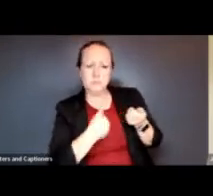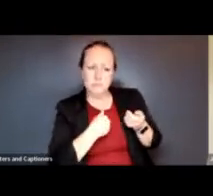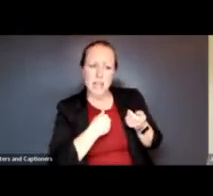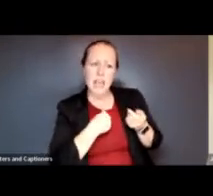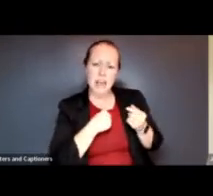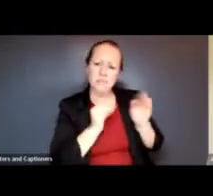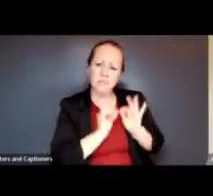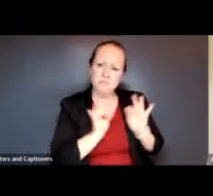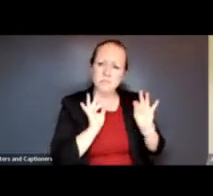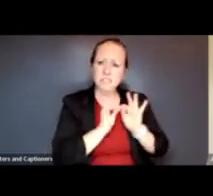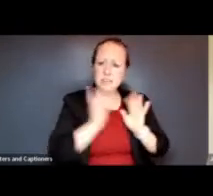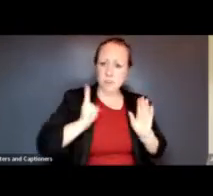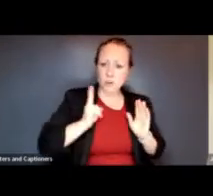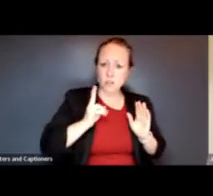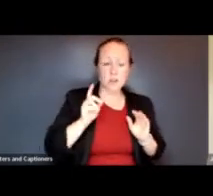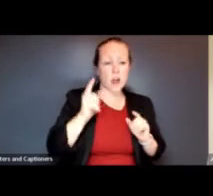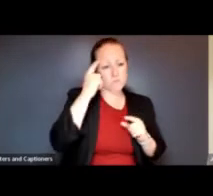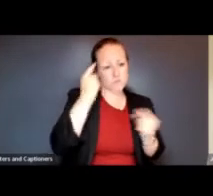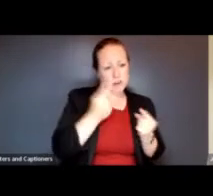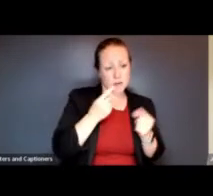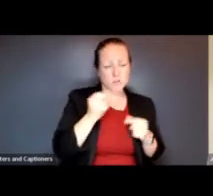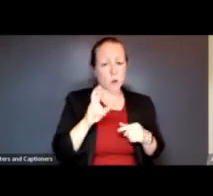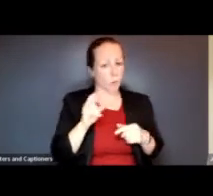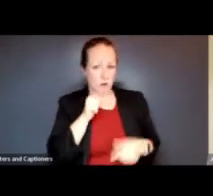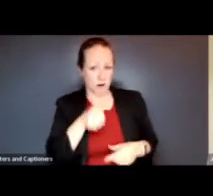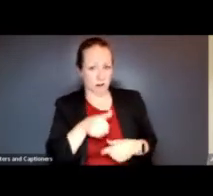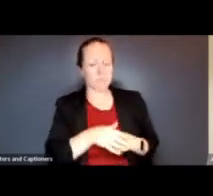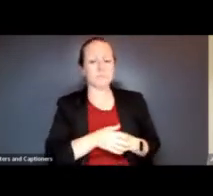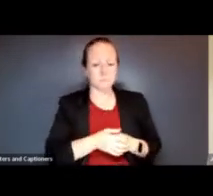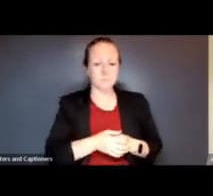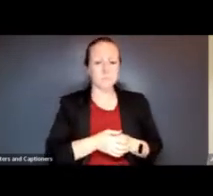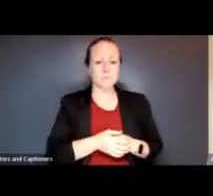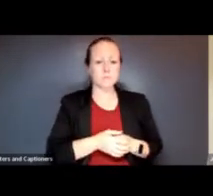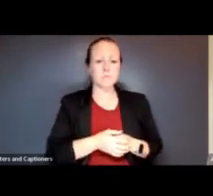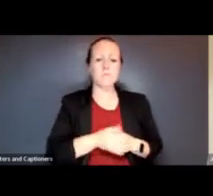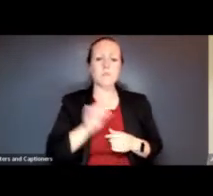brain injury advance. So we use this retrospective self report